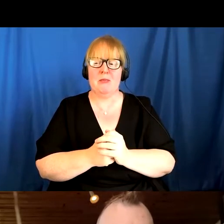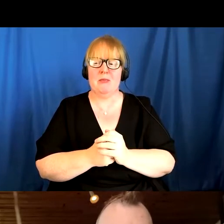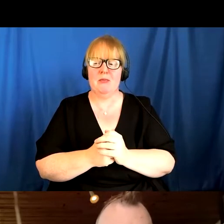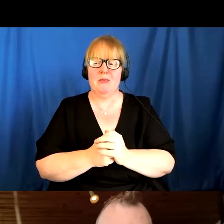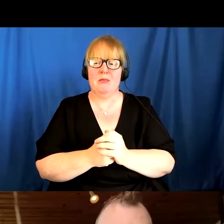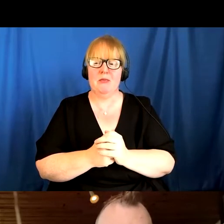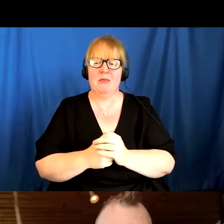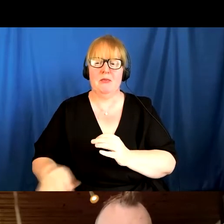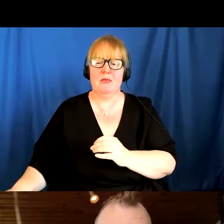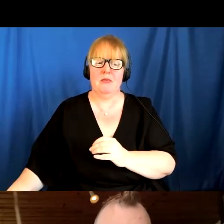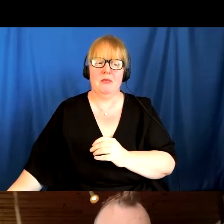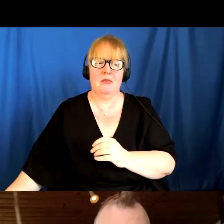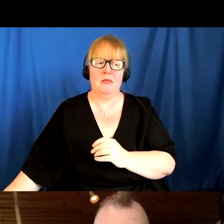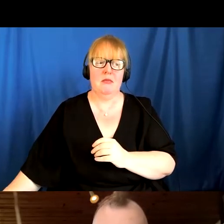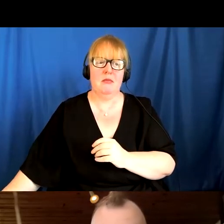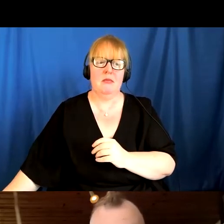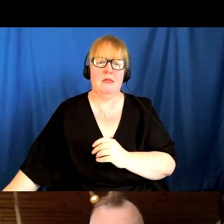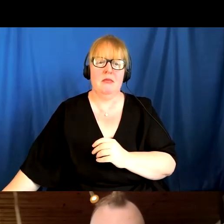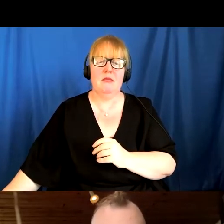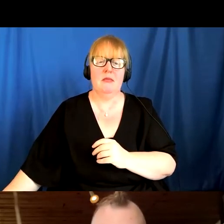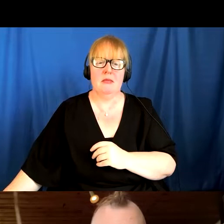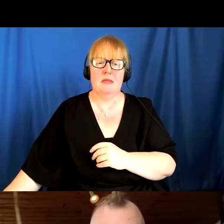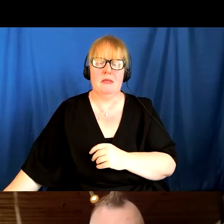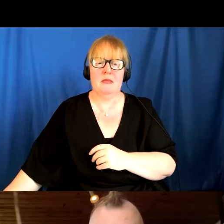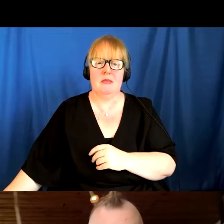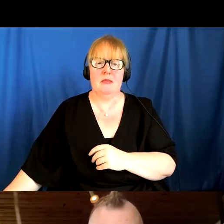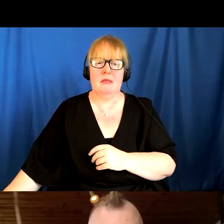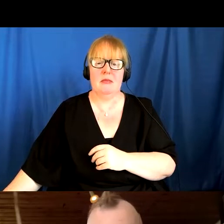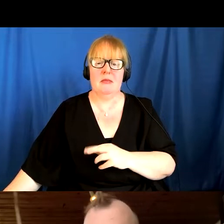view - slideshow. Hopefully you can all see this okay?